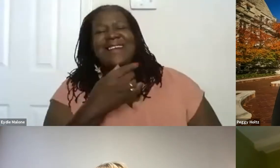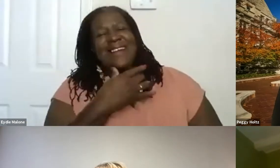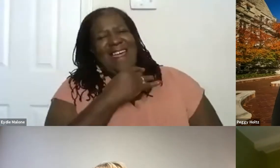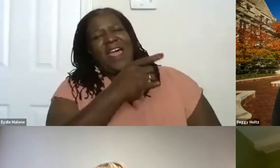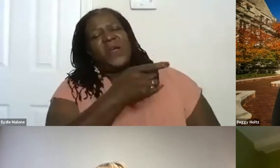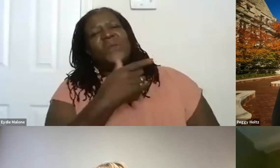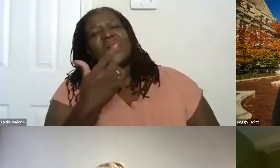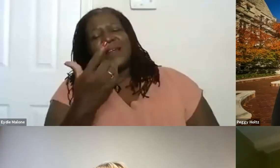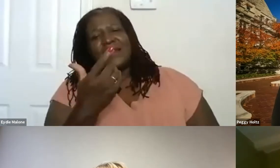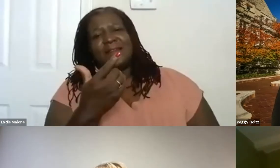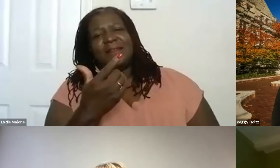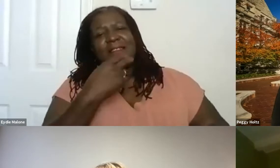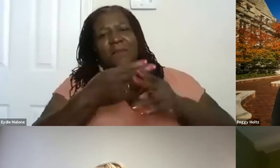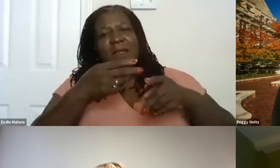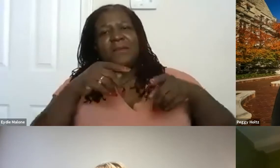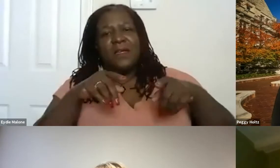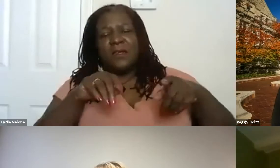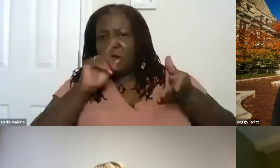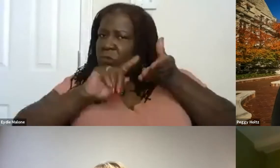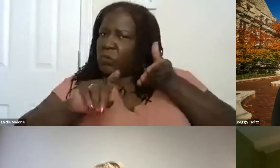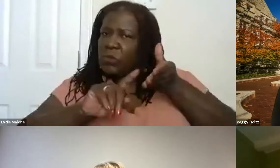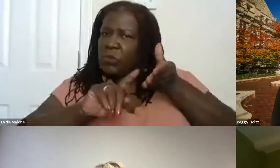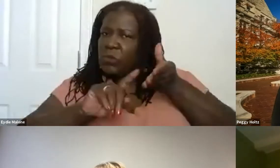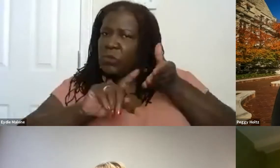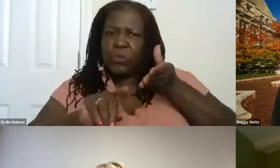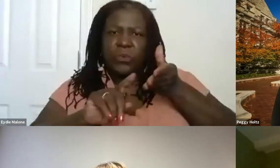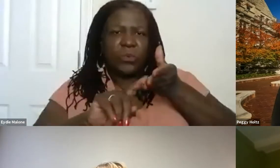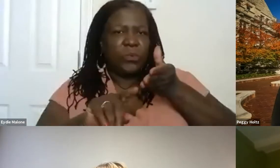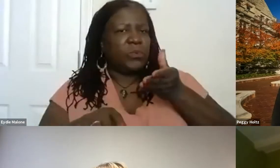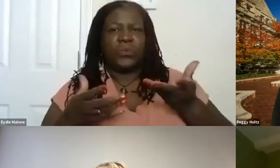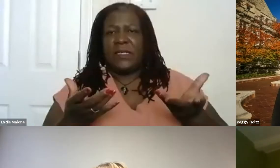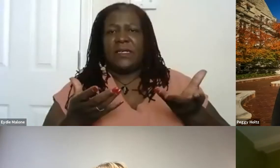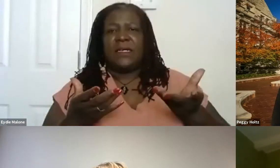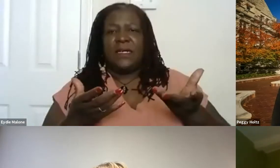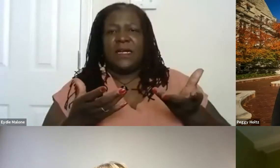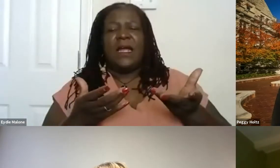I think, you know, doing your due diligence, and I think I mentioned media earlier, I think